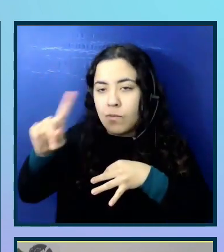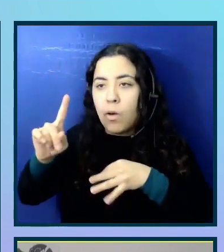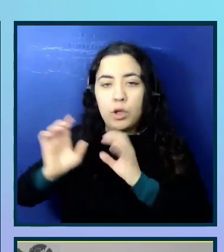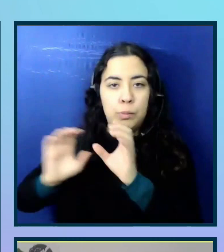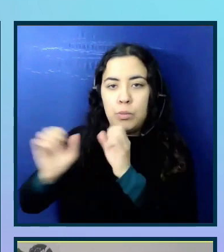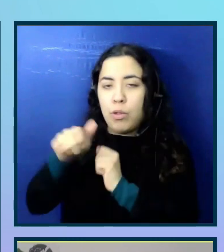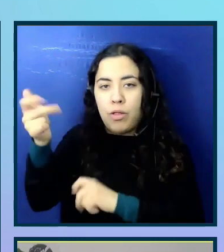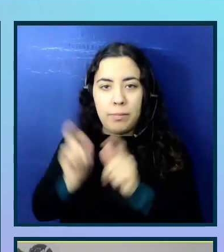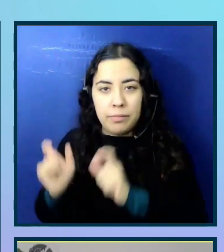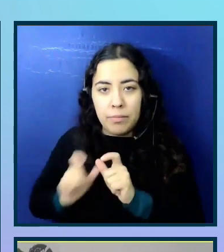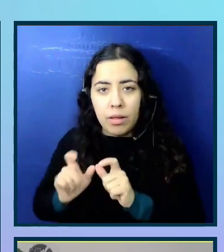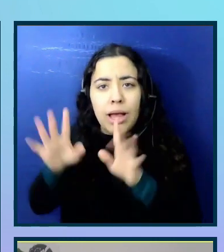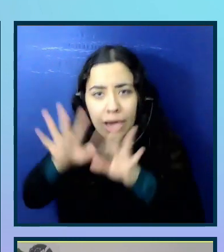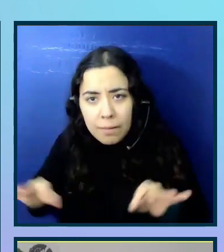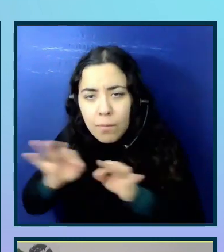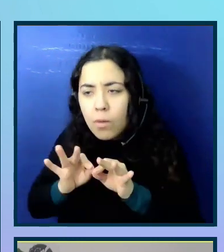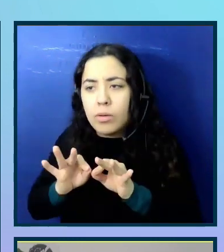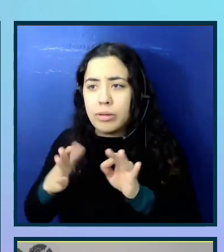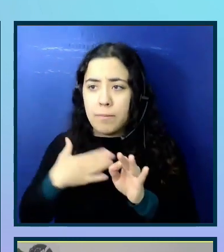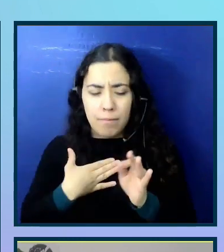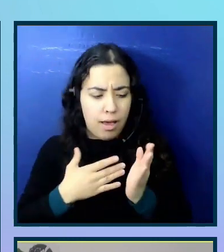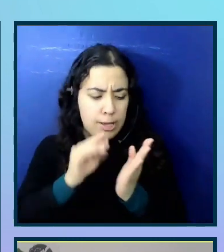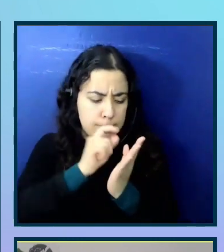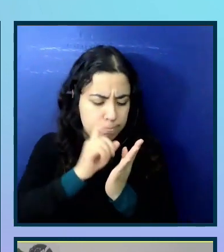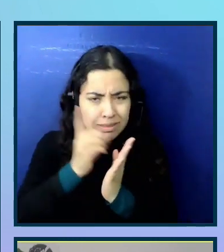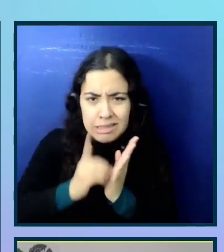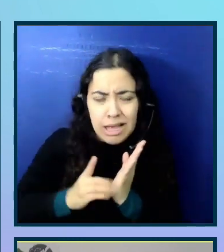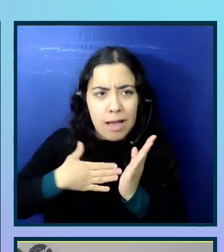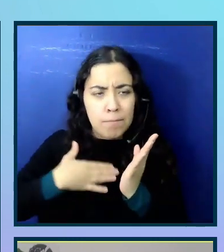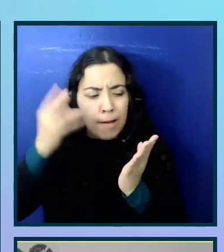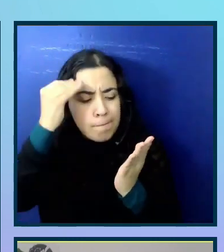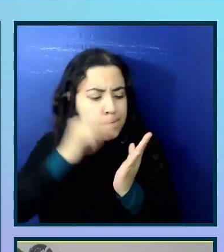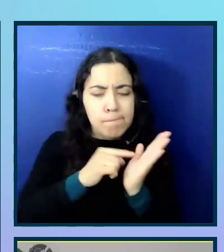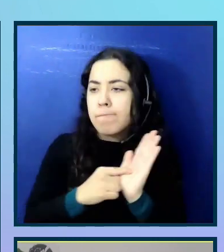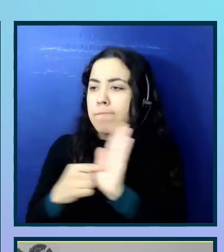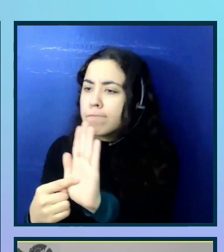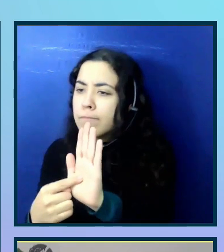It's still important to present new mock-ups to present your designs to the whole team in person or face to face